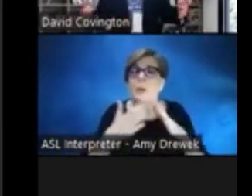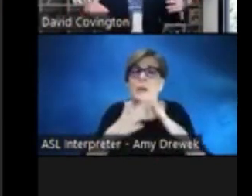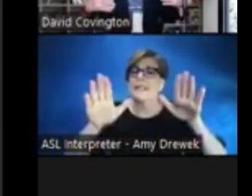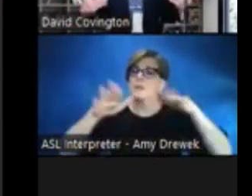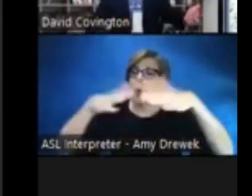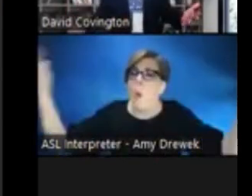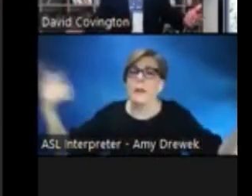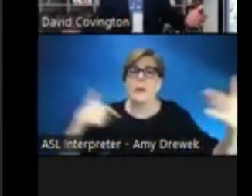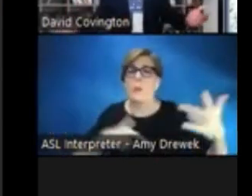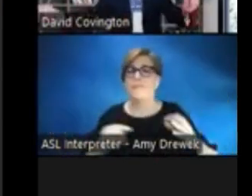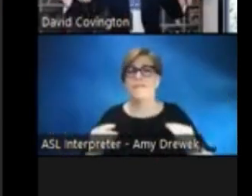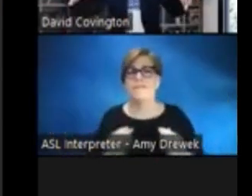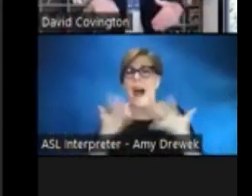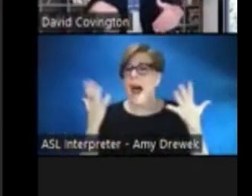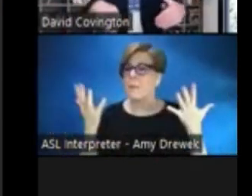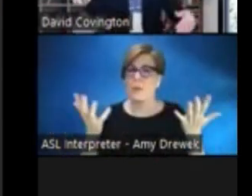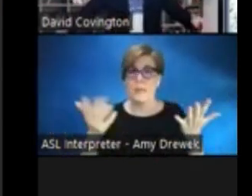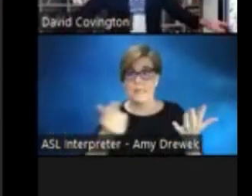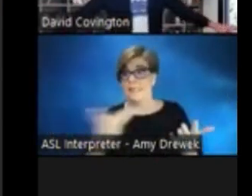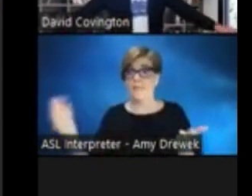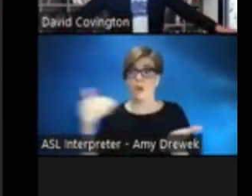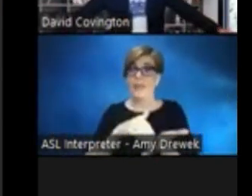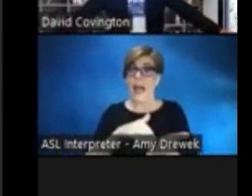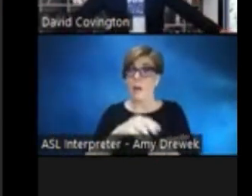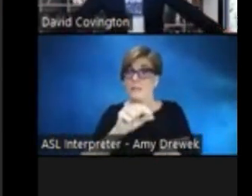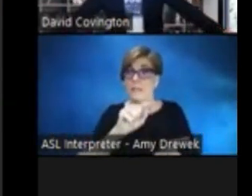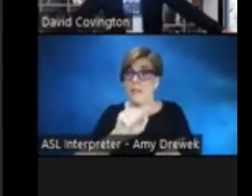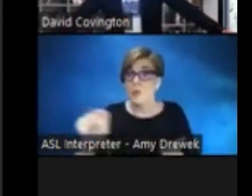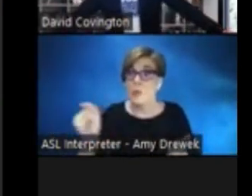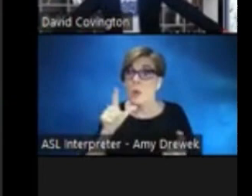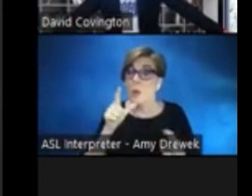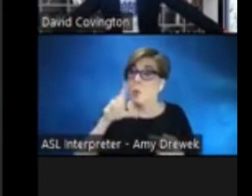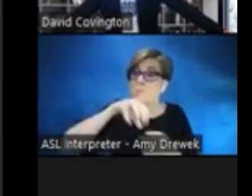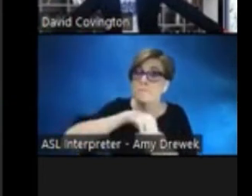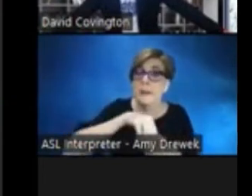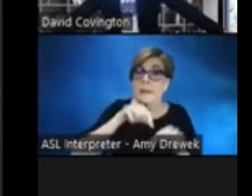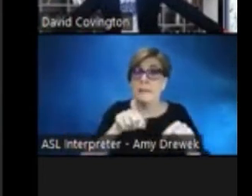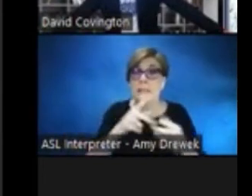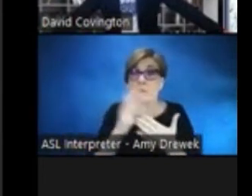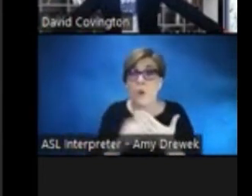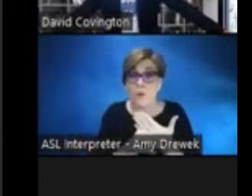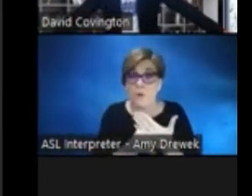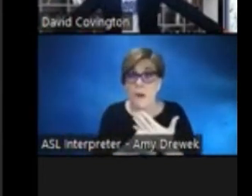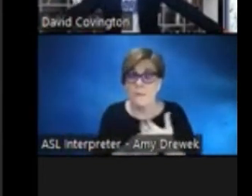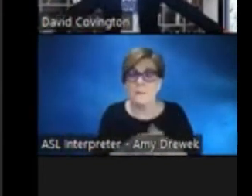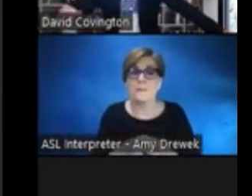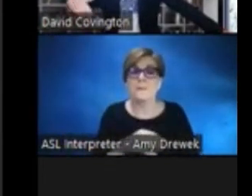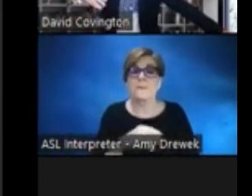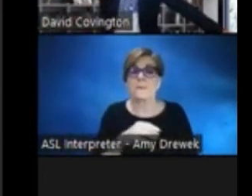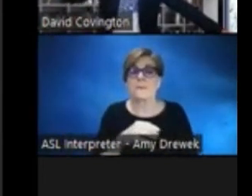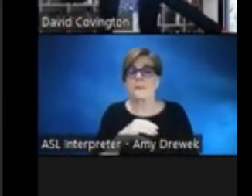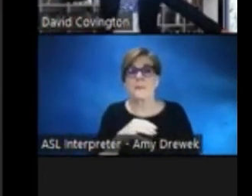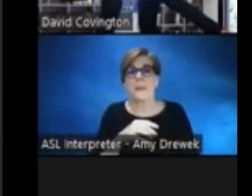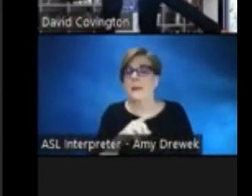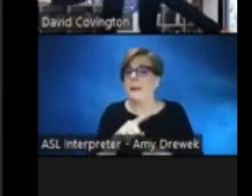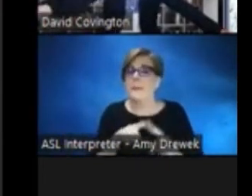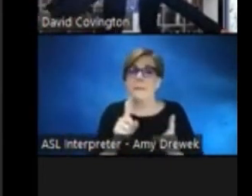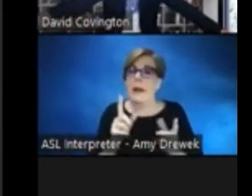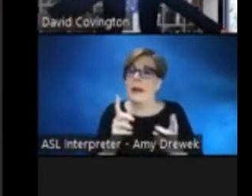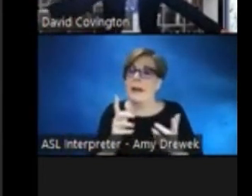THERE ARE SEVERAL THOUSAND OF YOU WHO HAVE BEEN IN THIS PROGRAM AT ONE TIME OR ANOTHER, BUT BY VIRTUE OF THAT WIDE OPEN